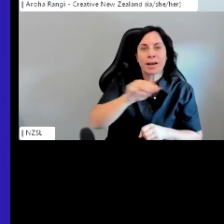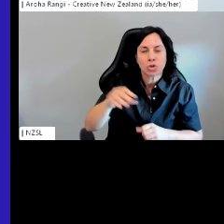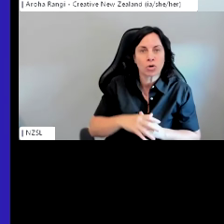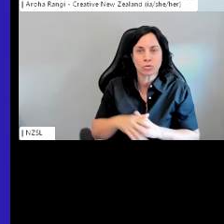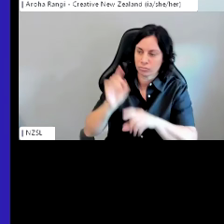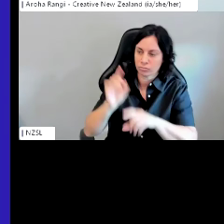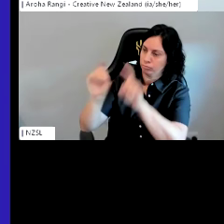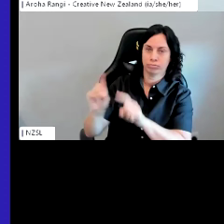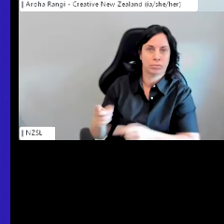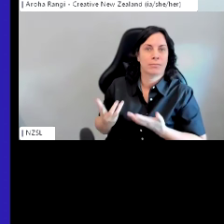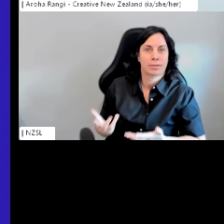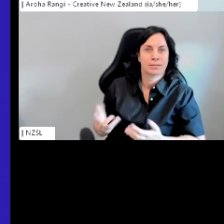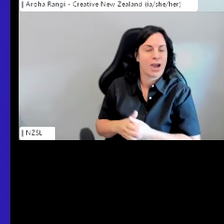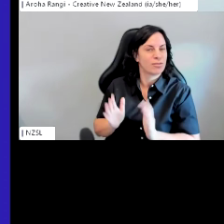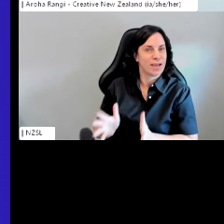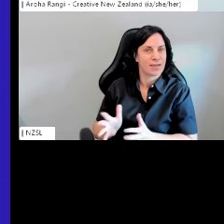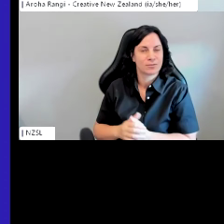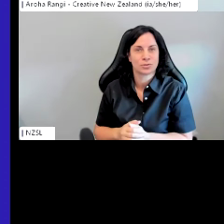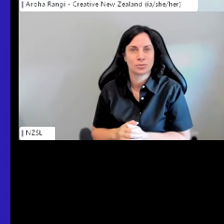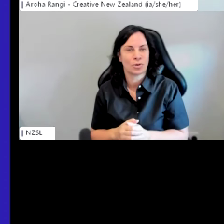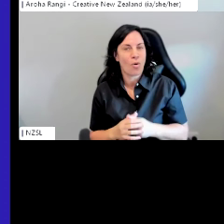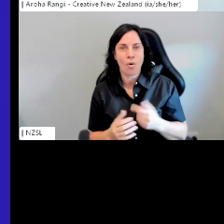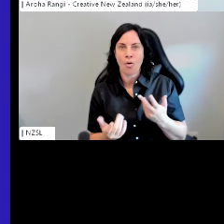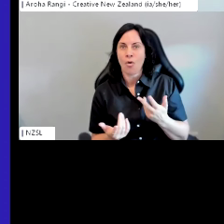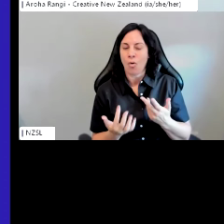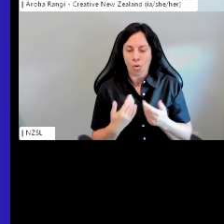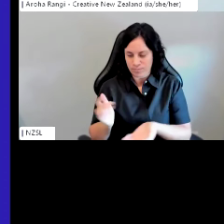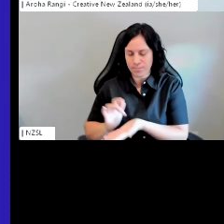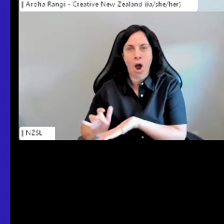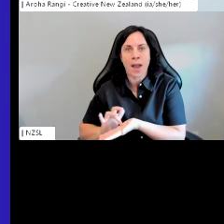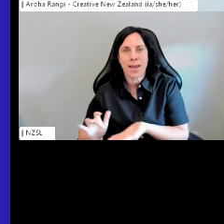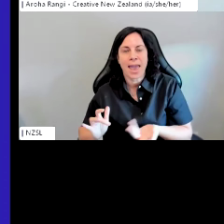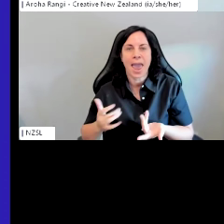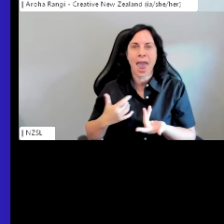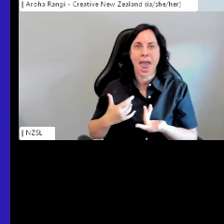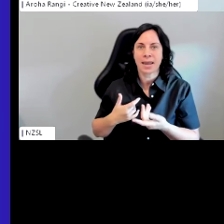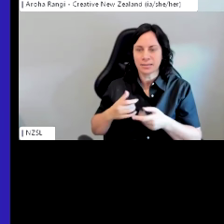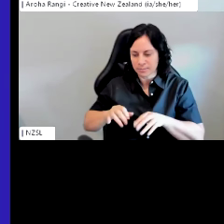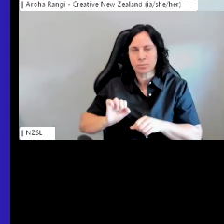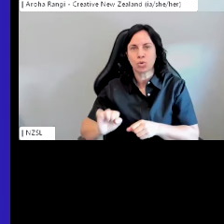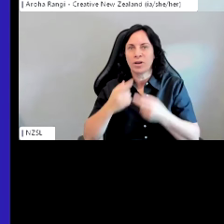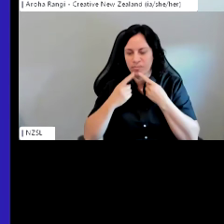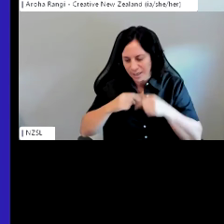putting those in and inviting people on a on an iPad or a or a screen to enter their own data. Uh,